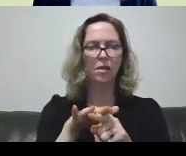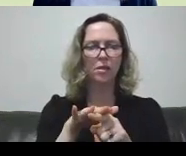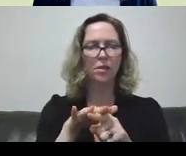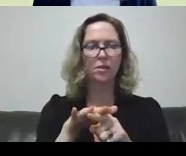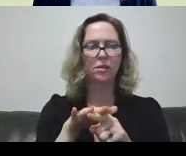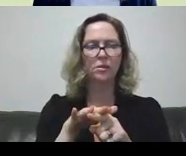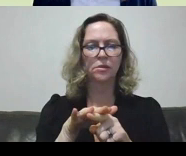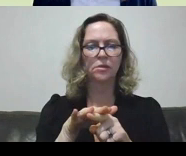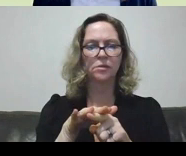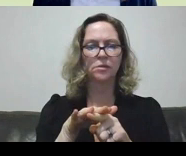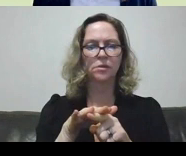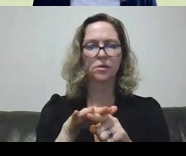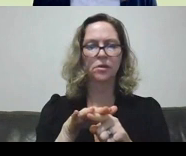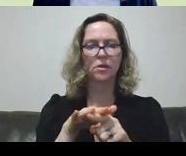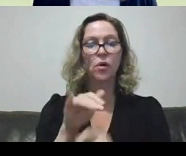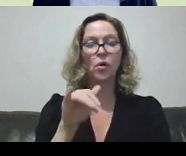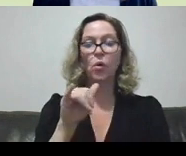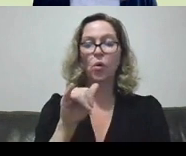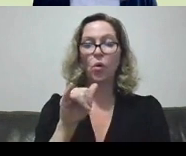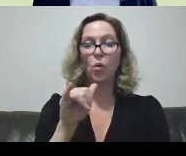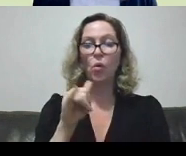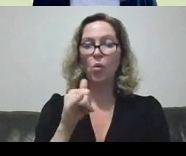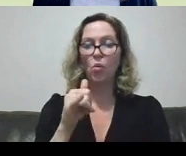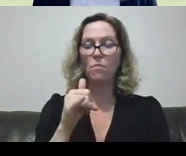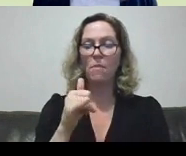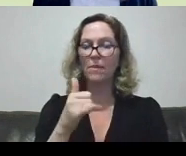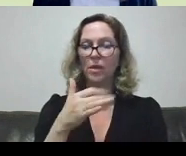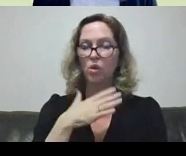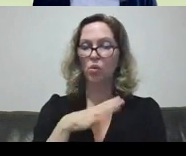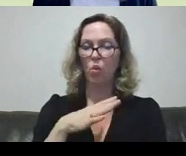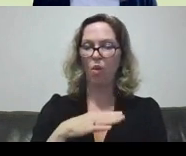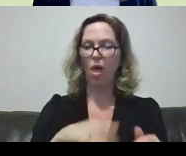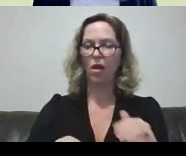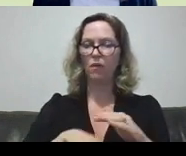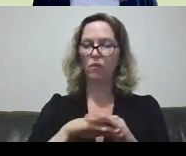you want a full life of genuine inclusion and if your CoS is